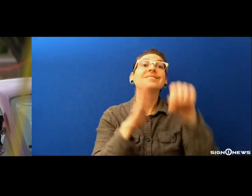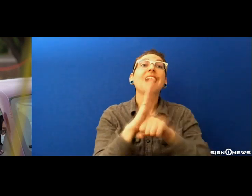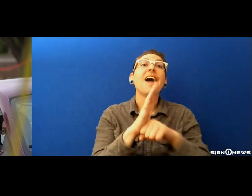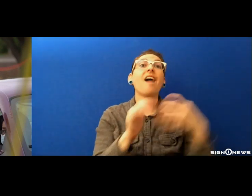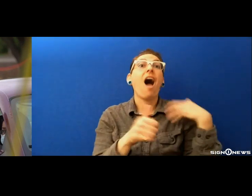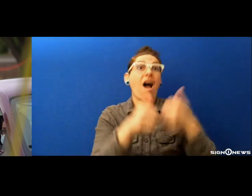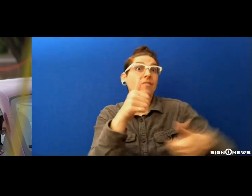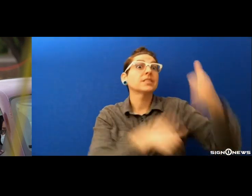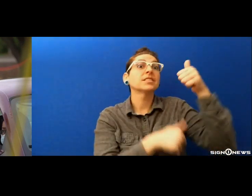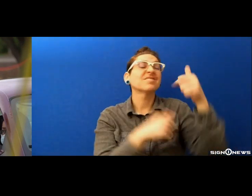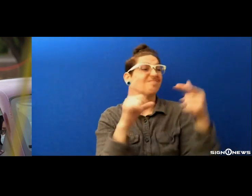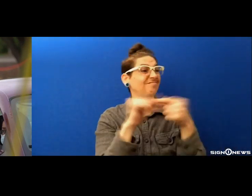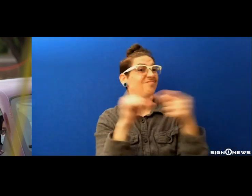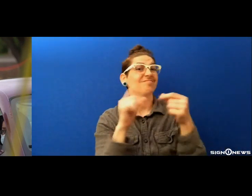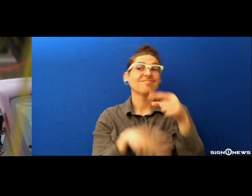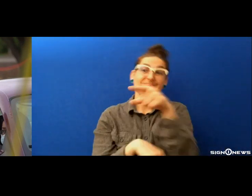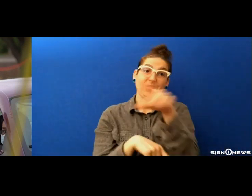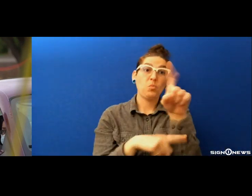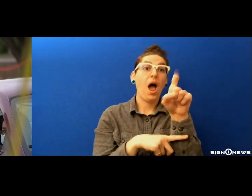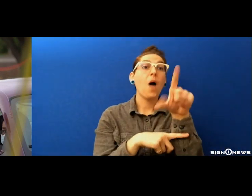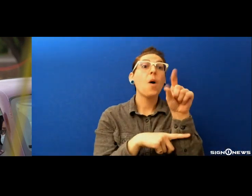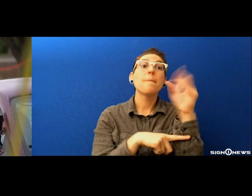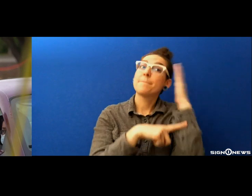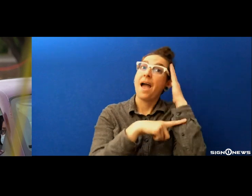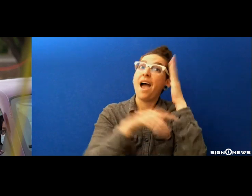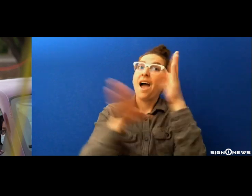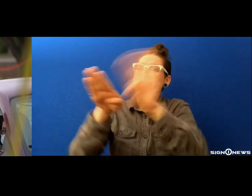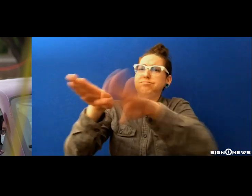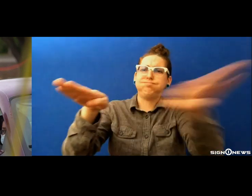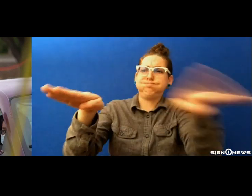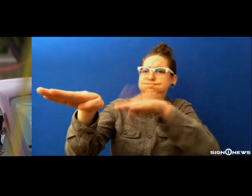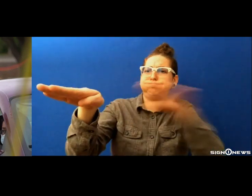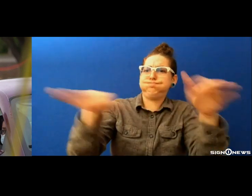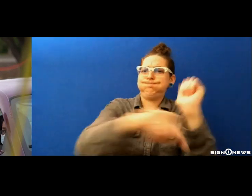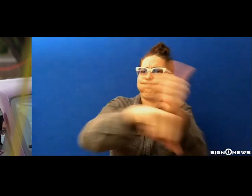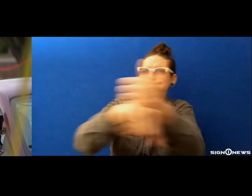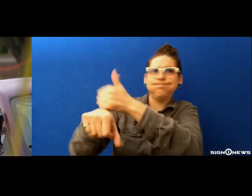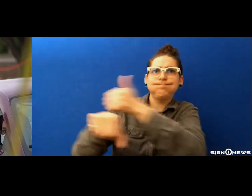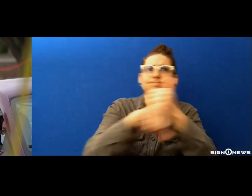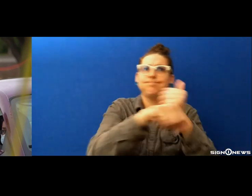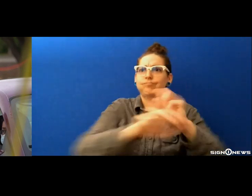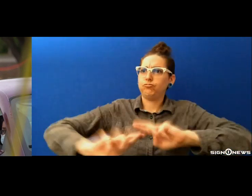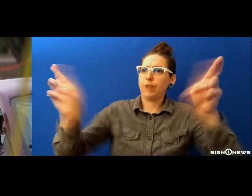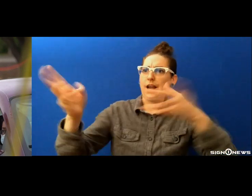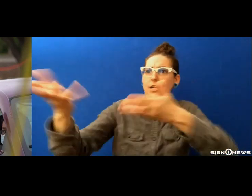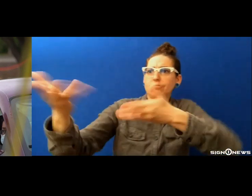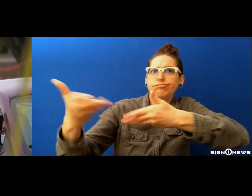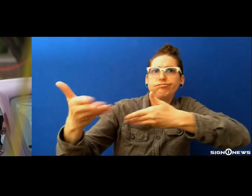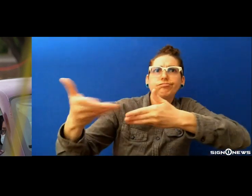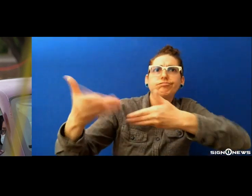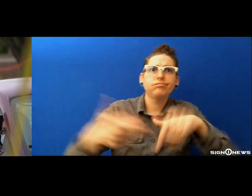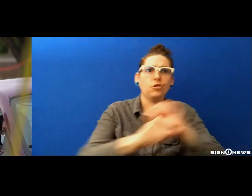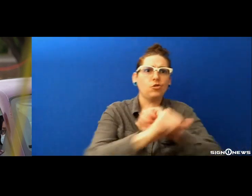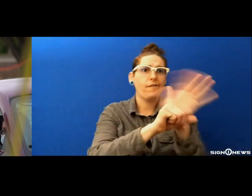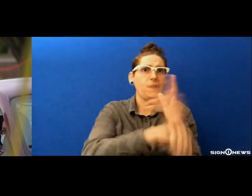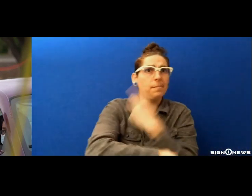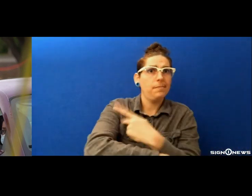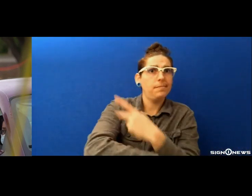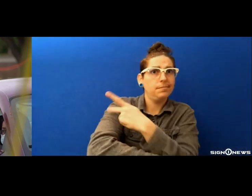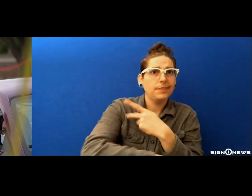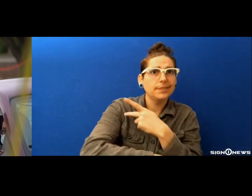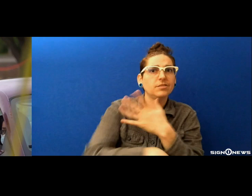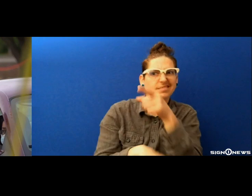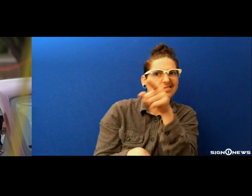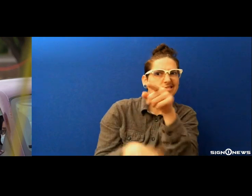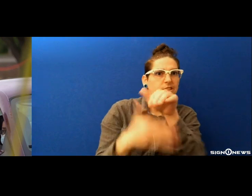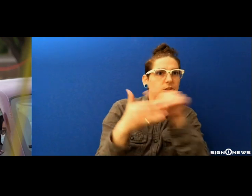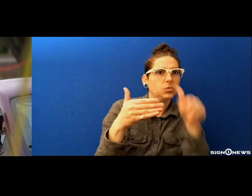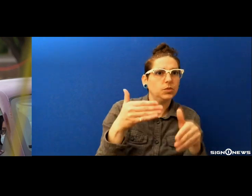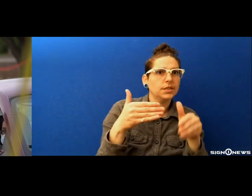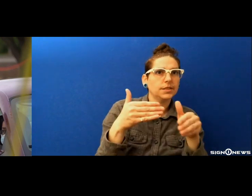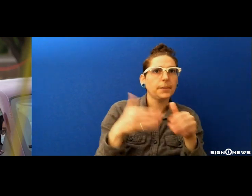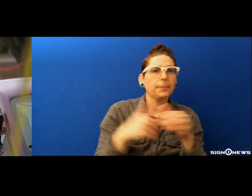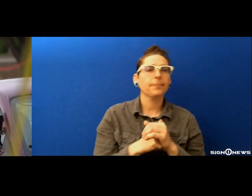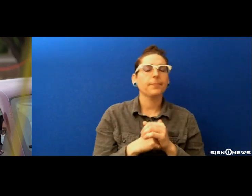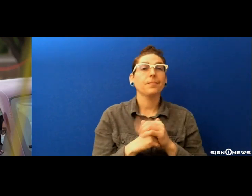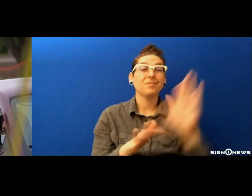State officials say 120 beds will be ready to take coronavirus patients by this weekend.